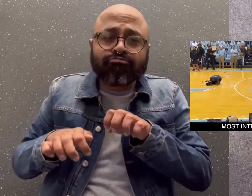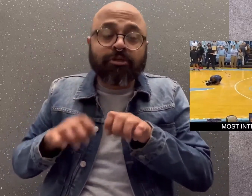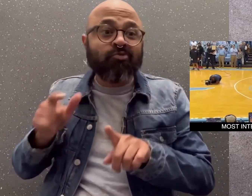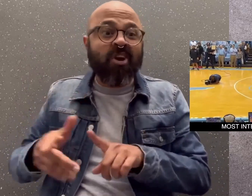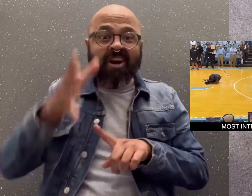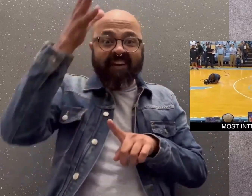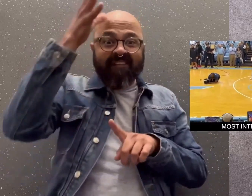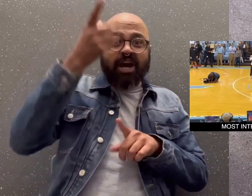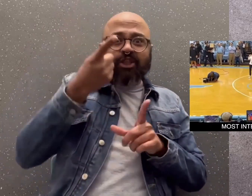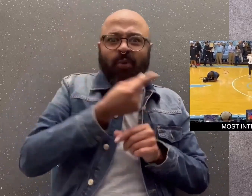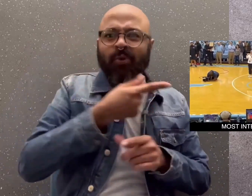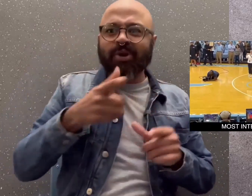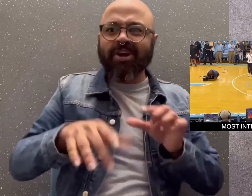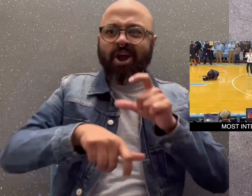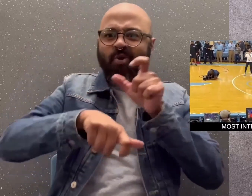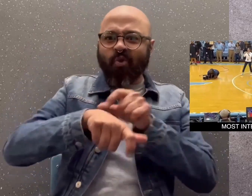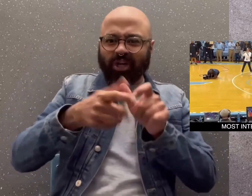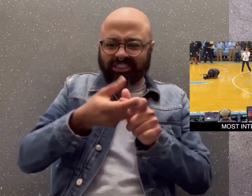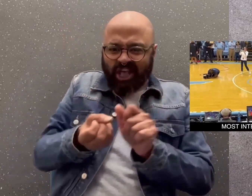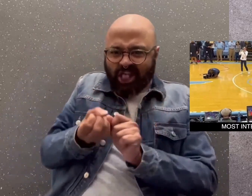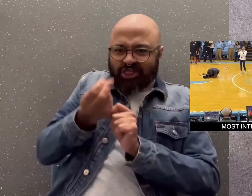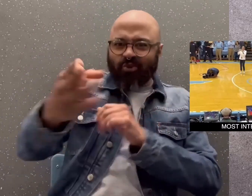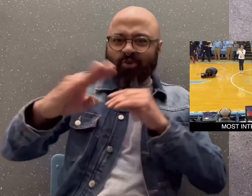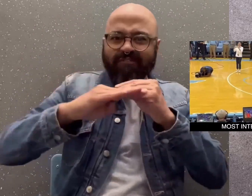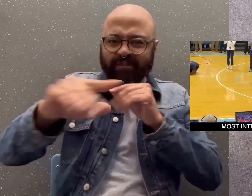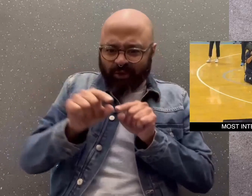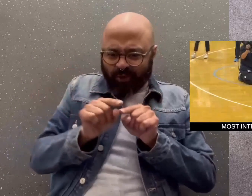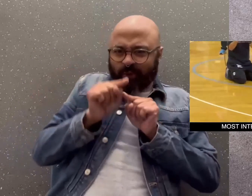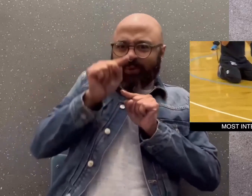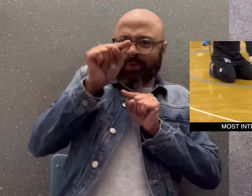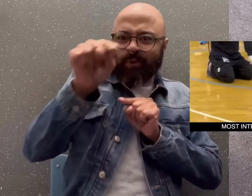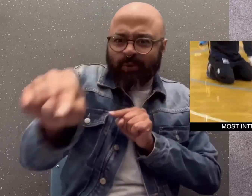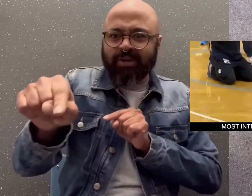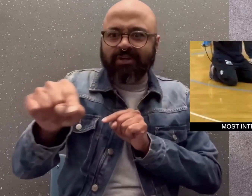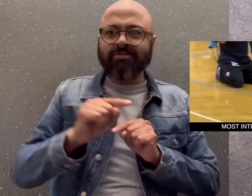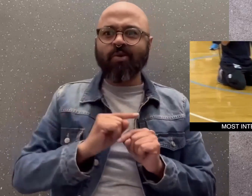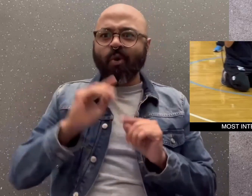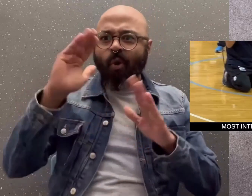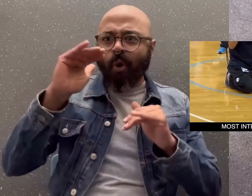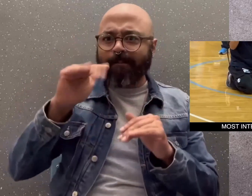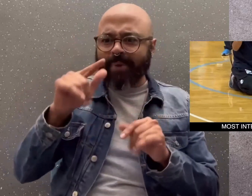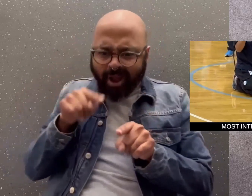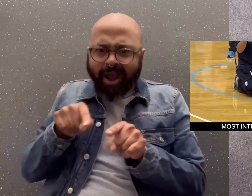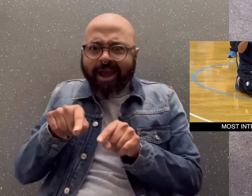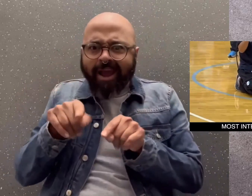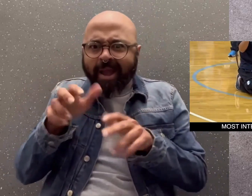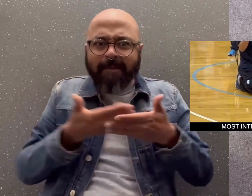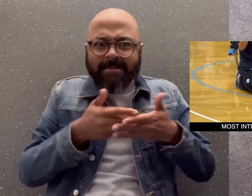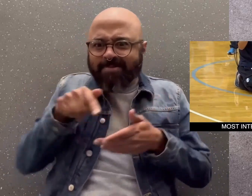but her dad threw his watch on the floor hoping she would follow it.